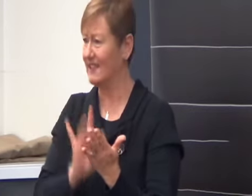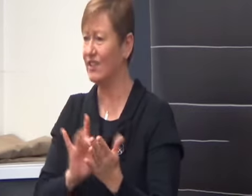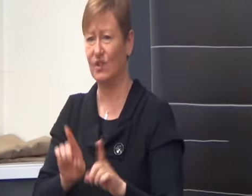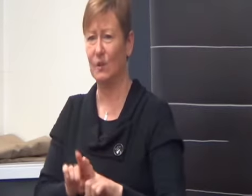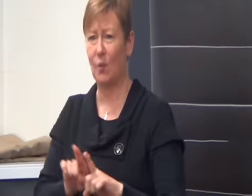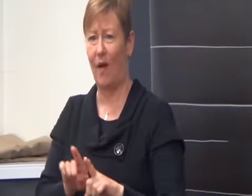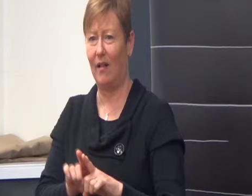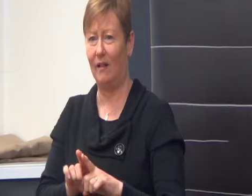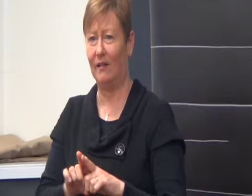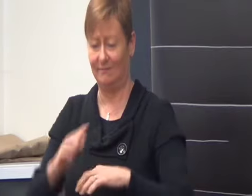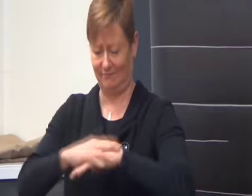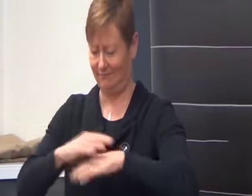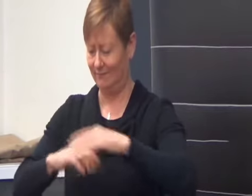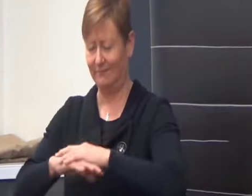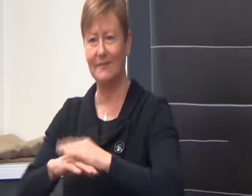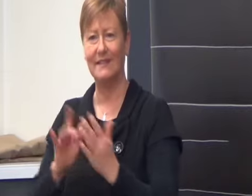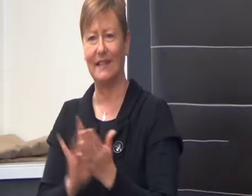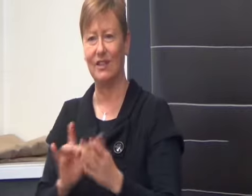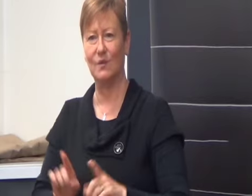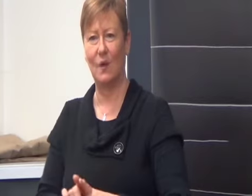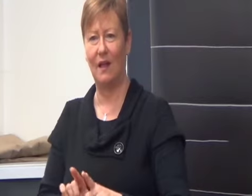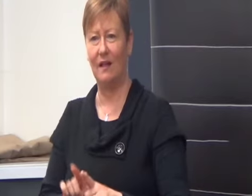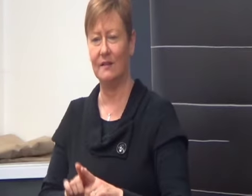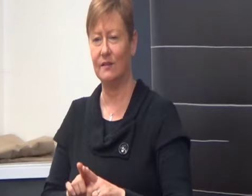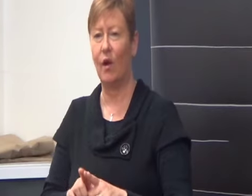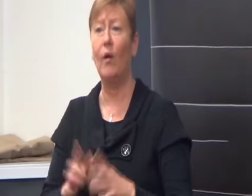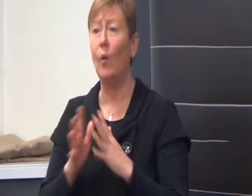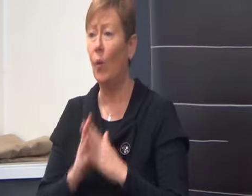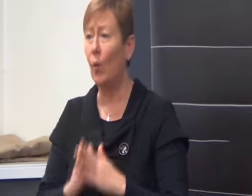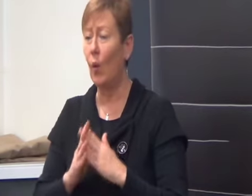exactly what you mean. It's worth being really clear and describing exactly what it is you're talking about.